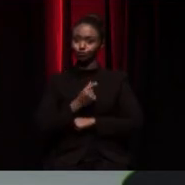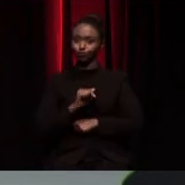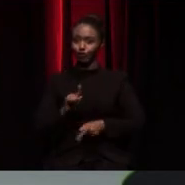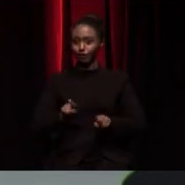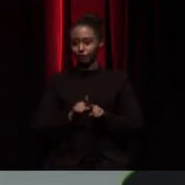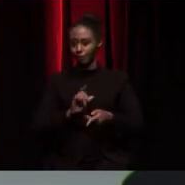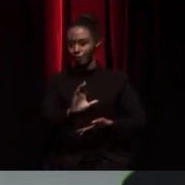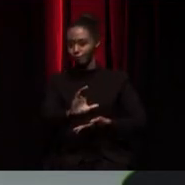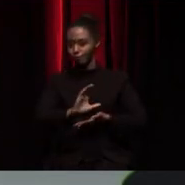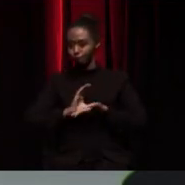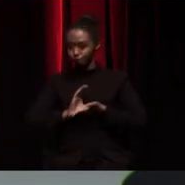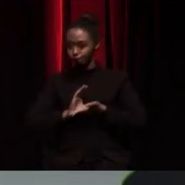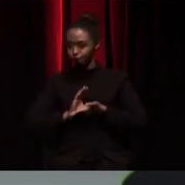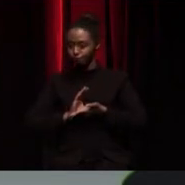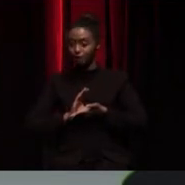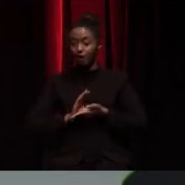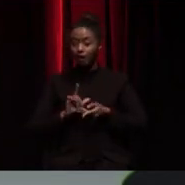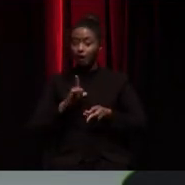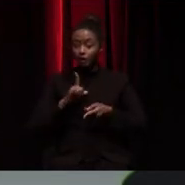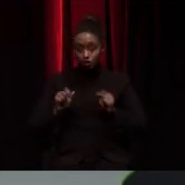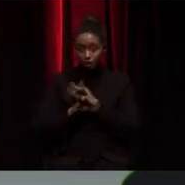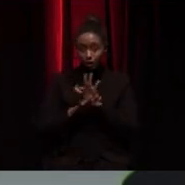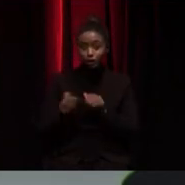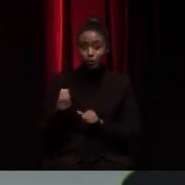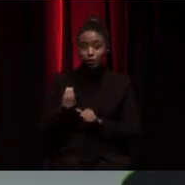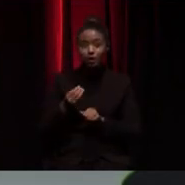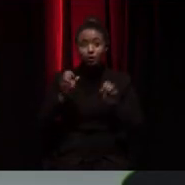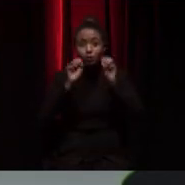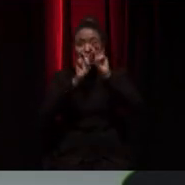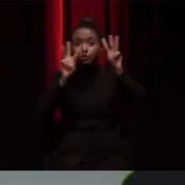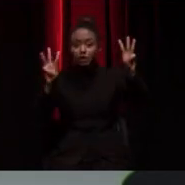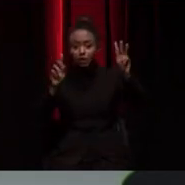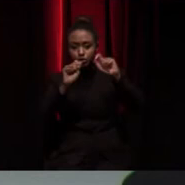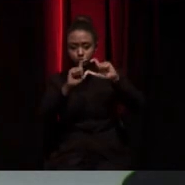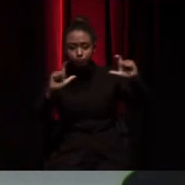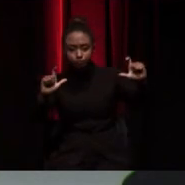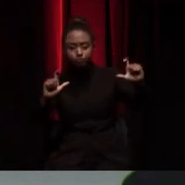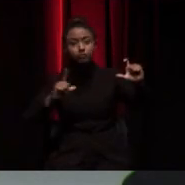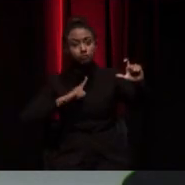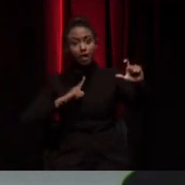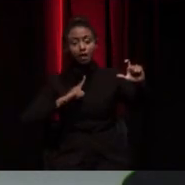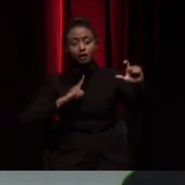and had transparency because it was stated that the website was sponsored by Intel.